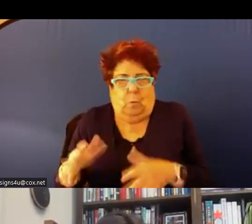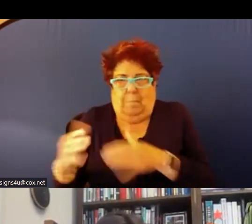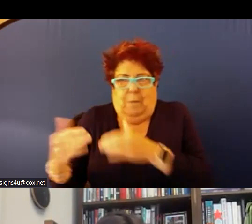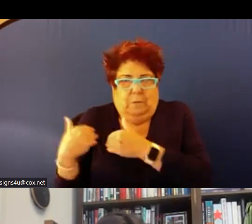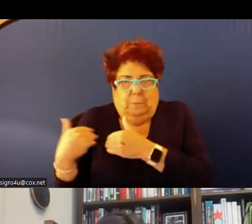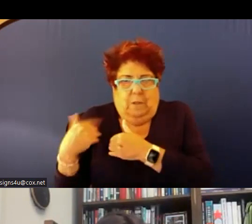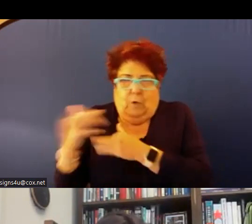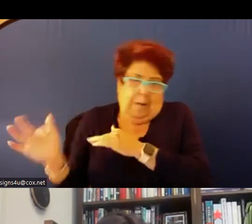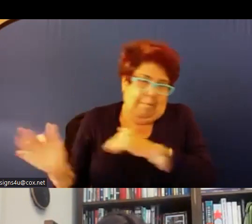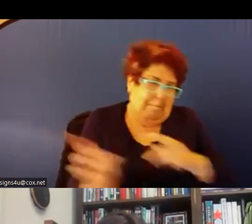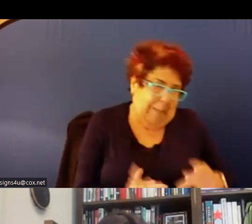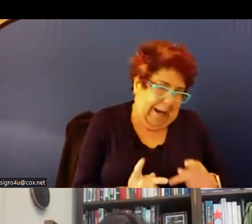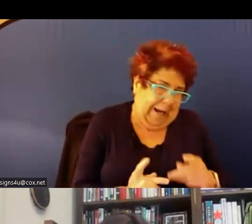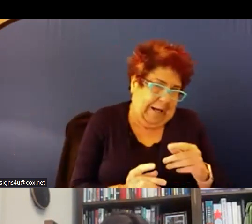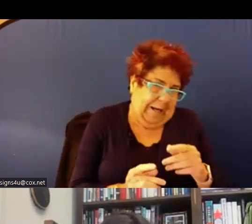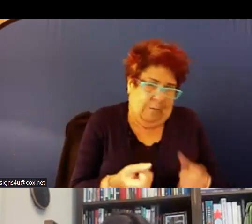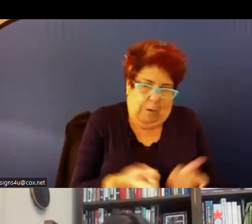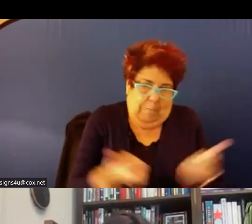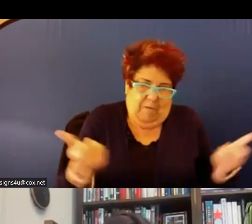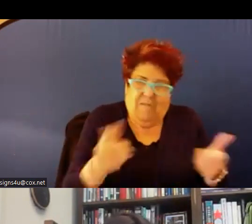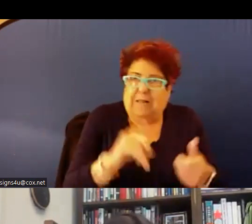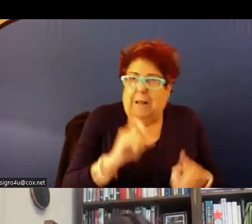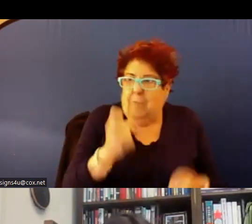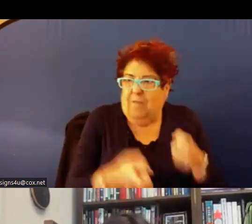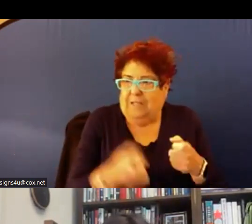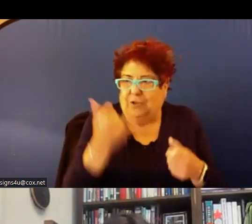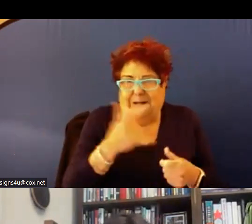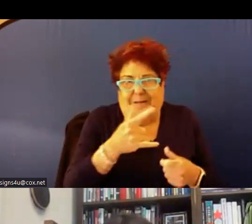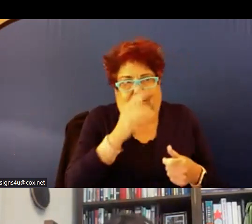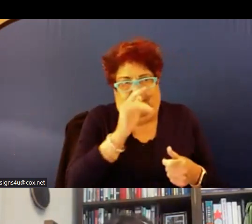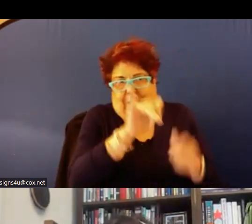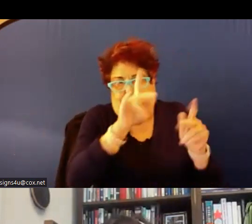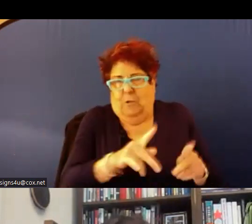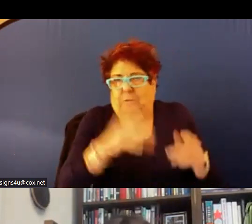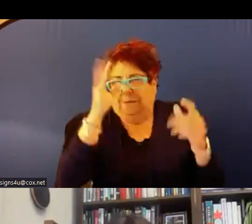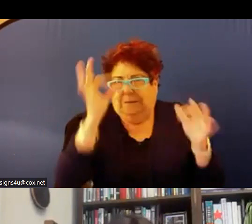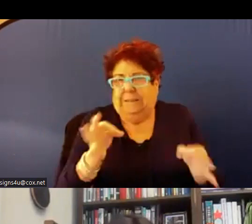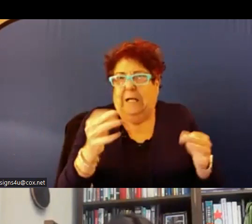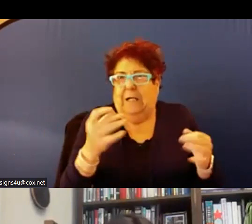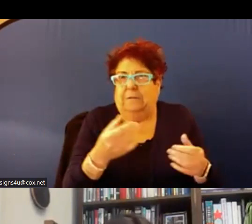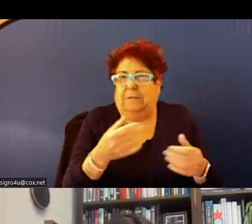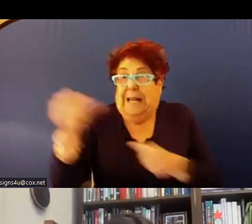modification if the person decides to leave and maintain that responsibility in the long run.